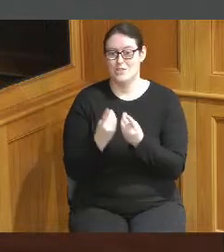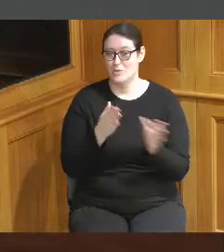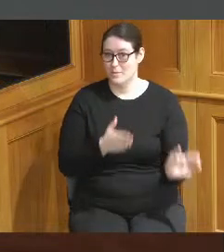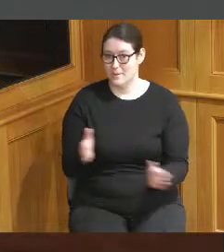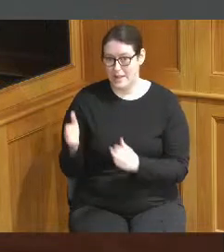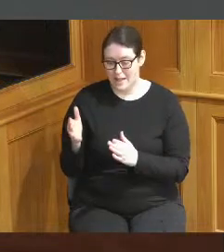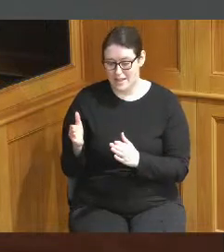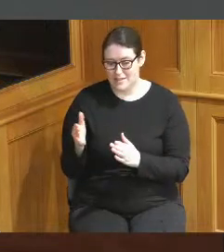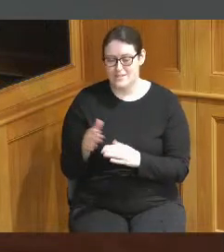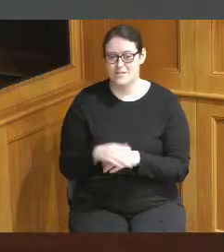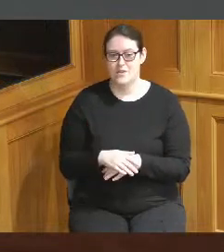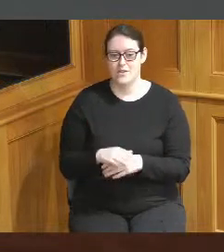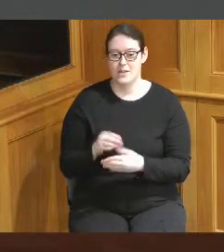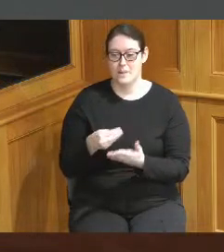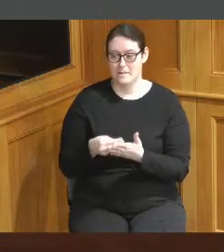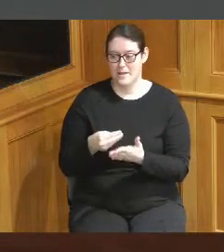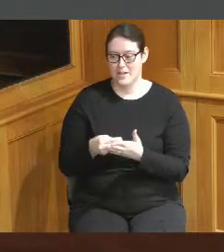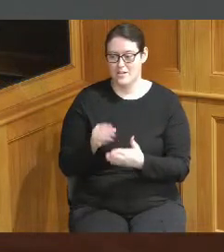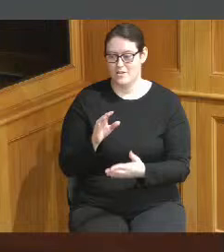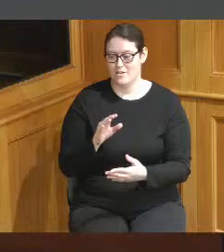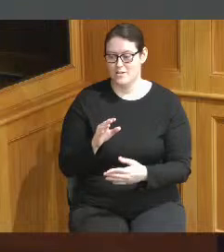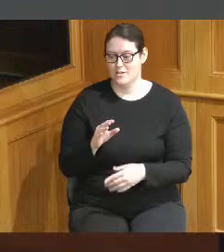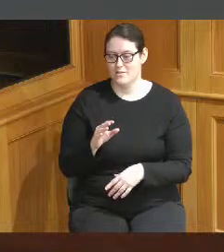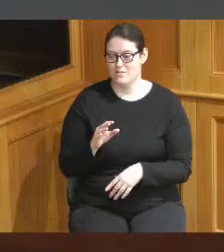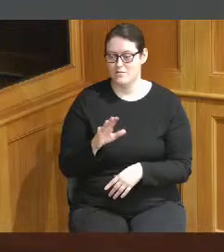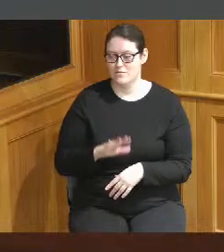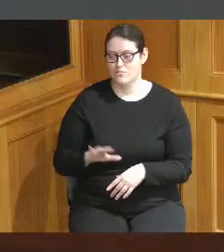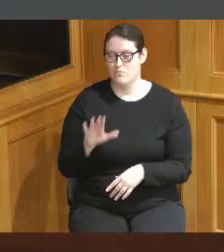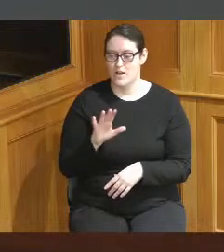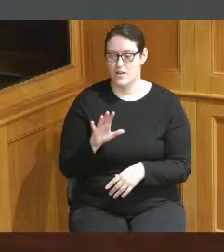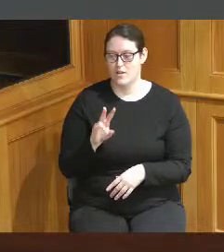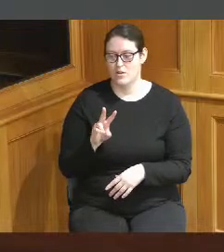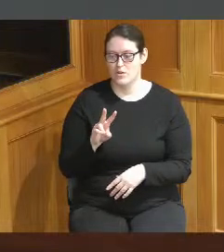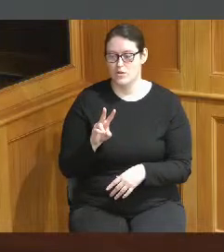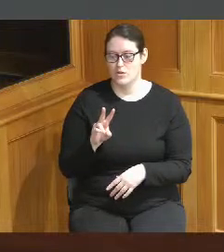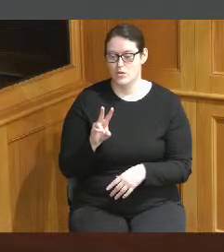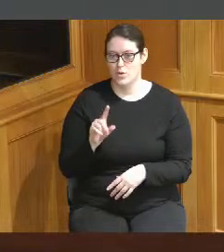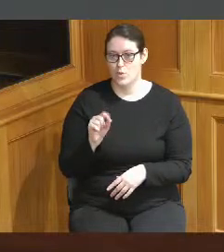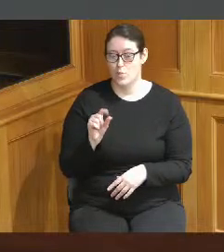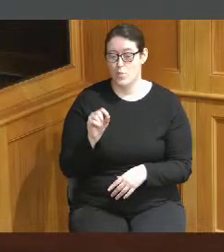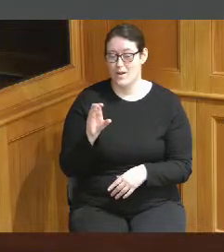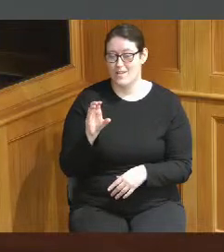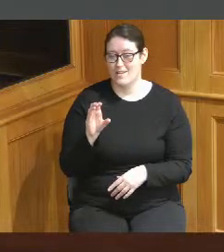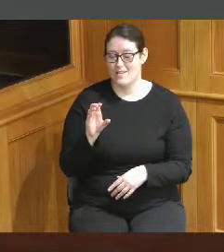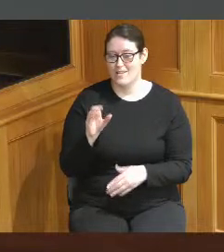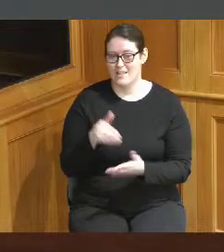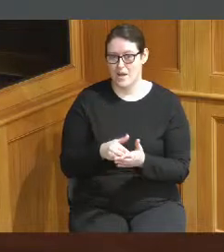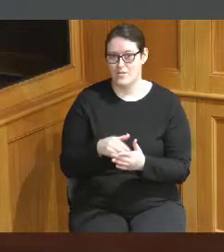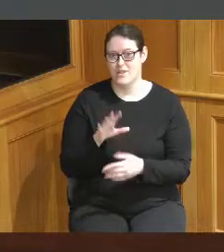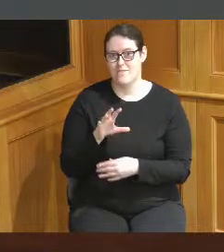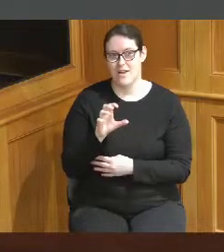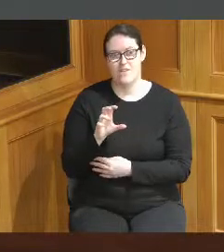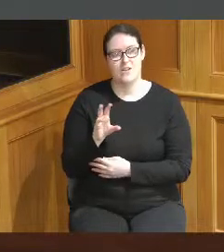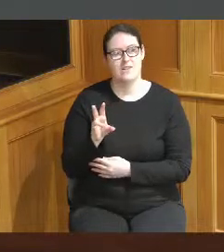we talk about the recycling of food there was a a company that she recycled the food and she then